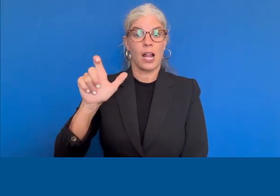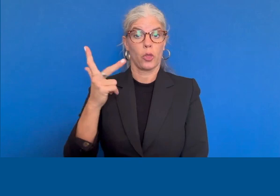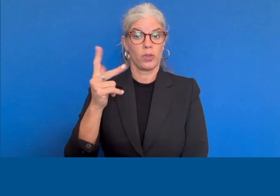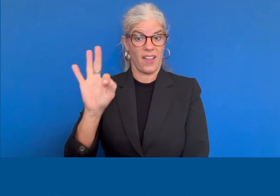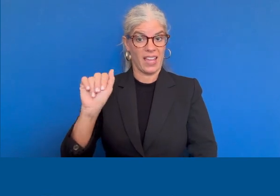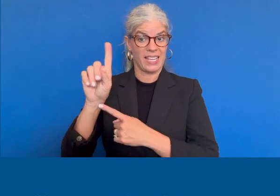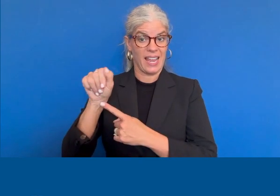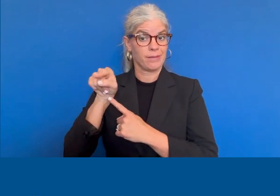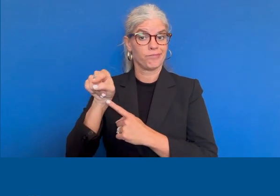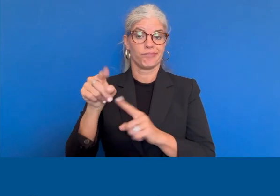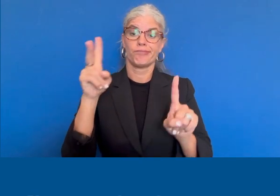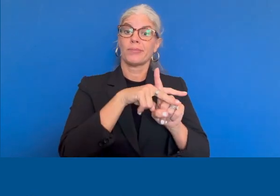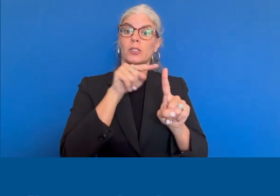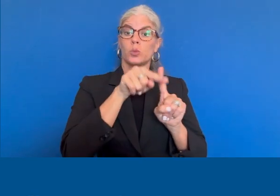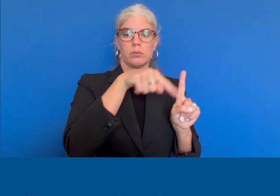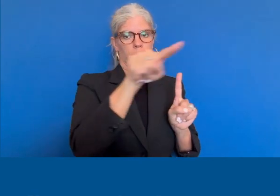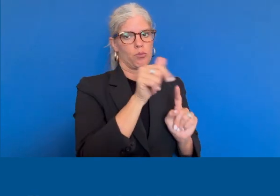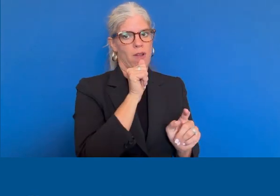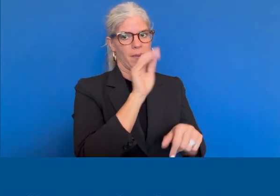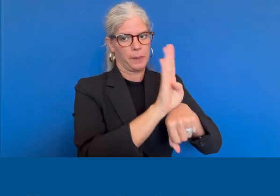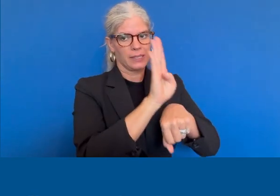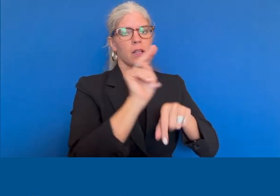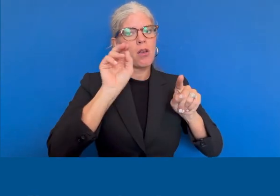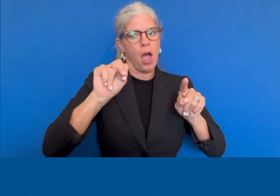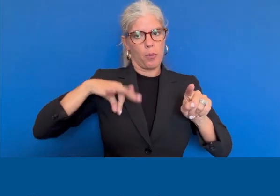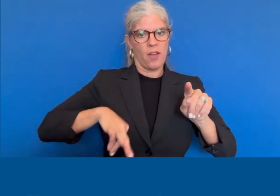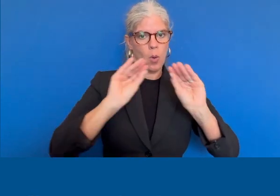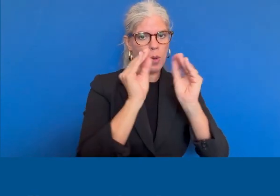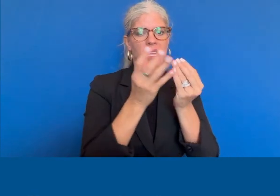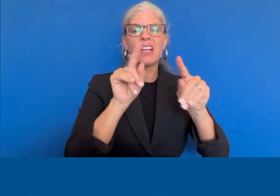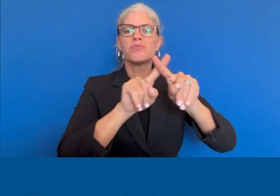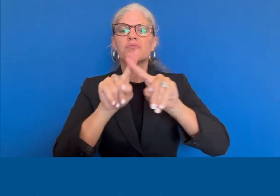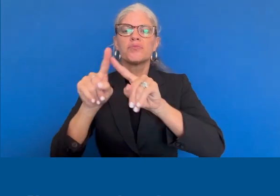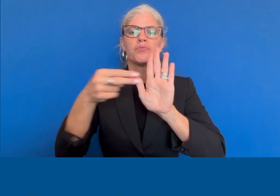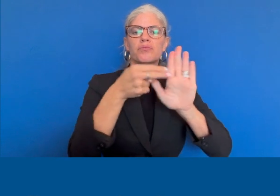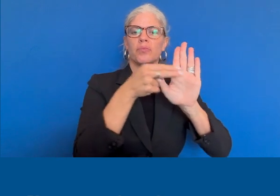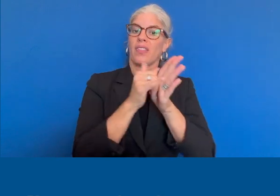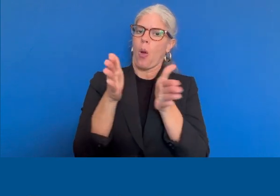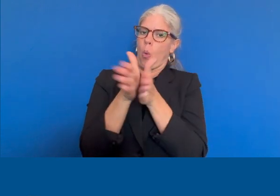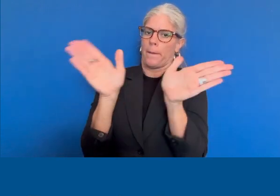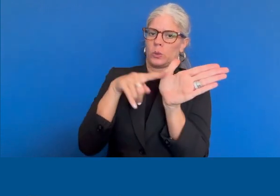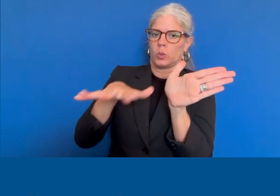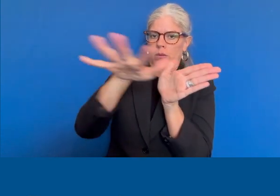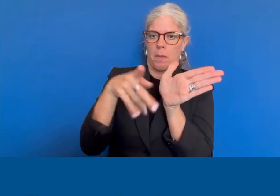Title III of the ADA applies to private businesses, non-profit organizations and other entities that are open to the public.